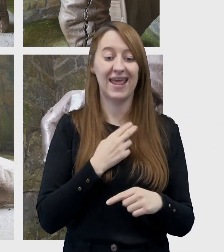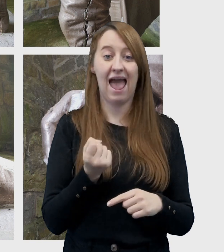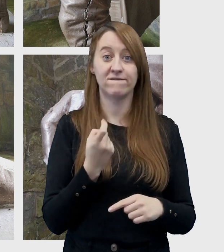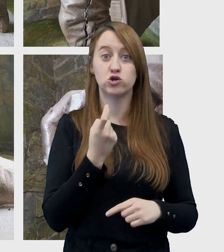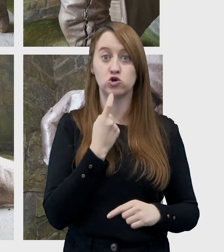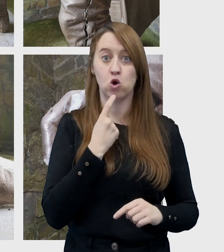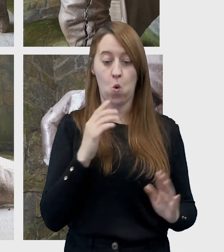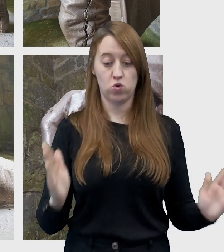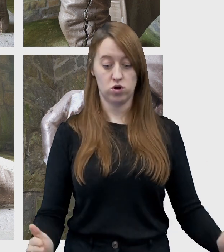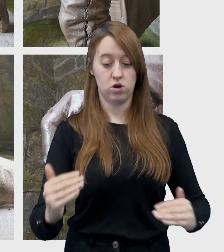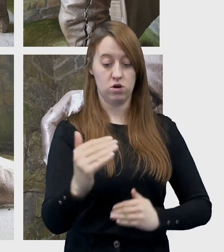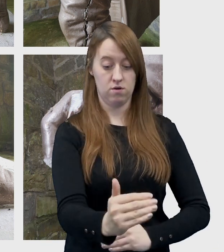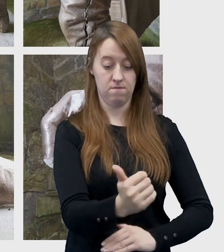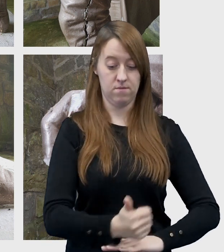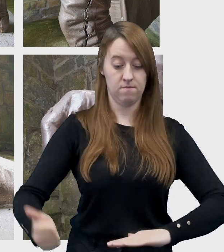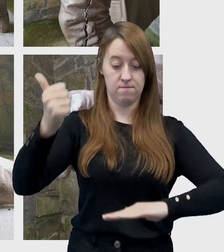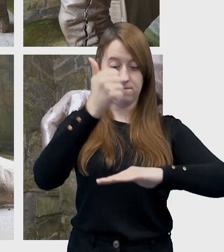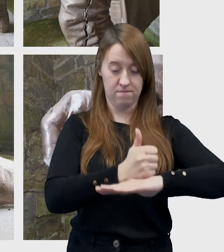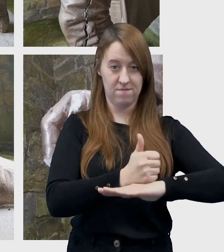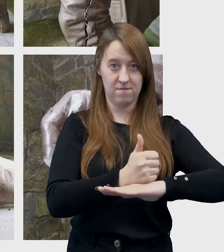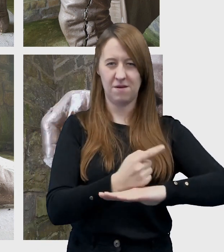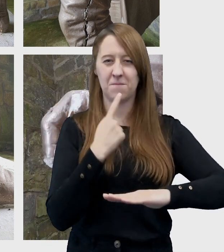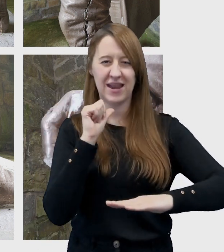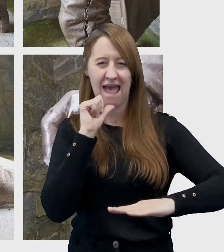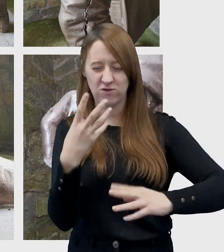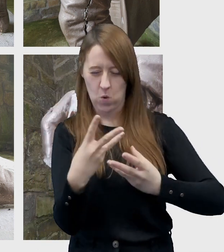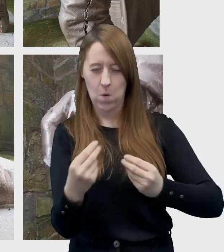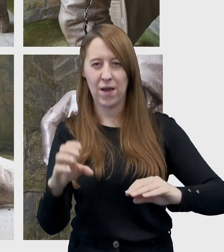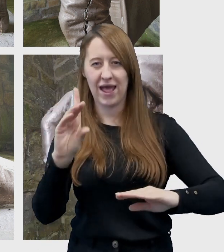So the rising damp is coming up through the plaster and this